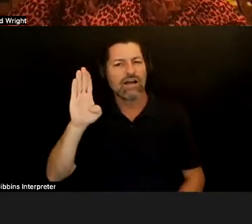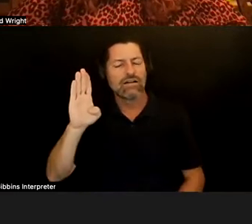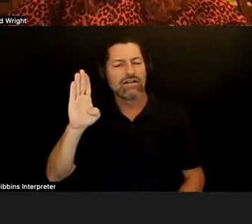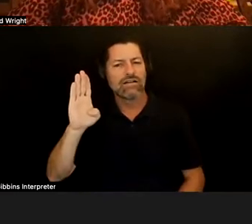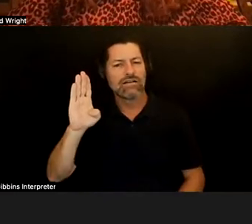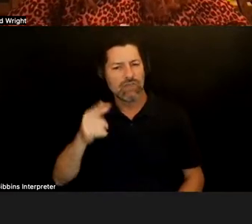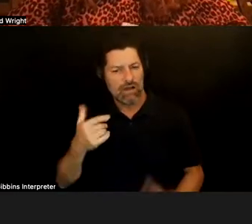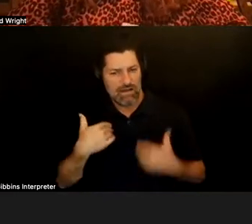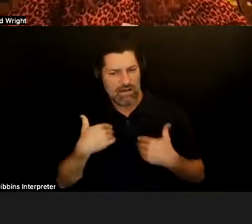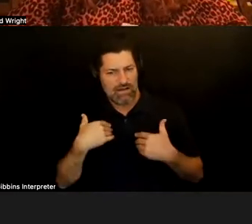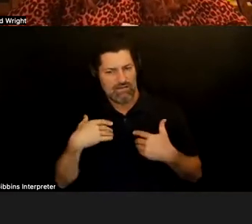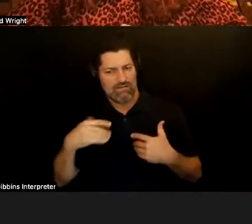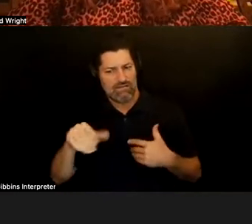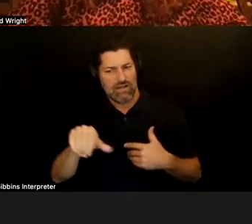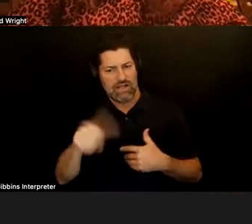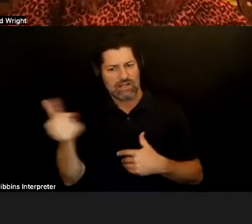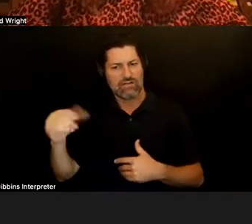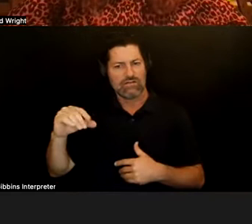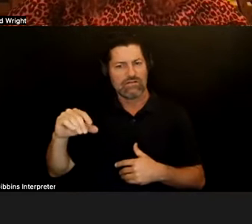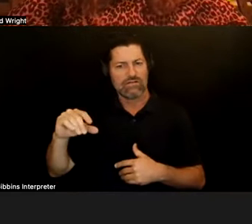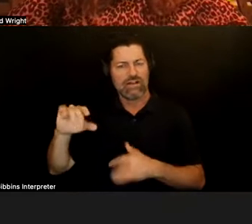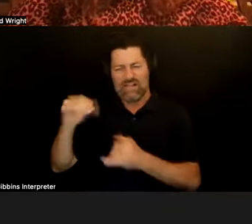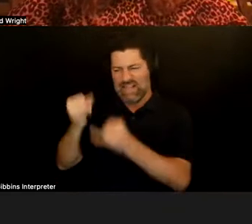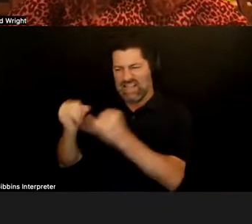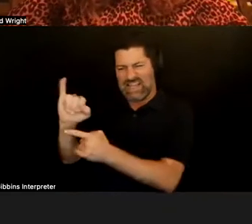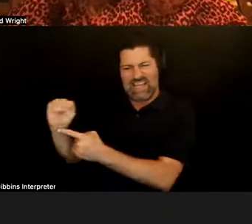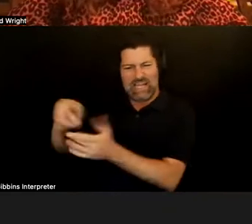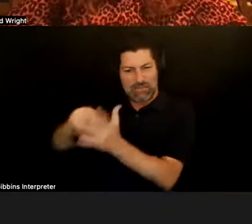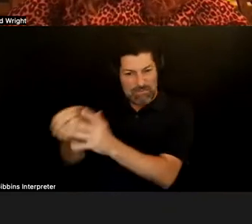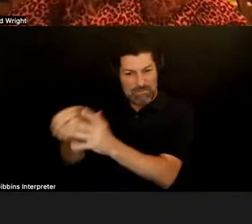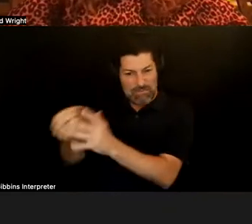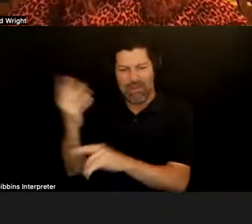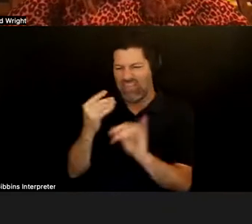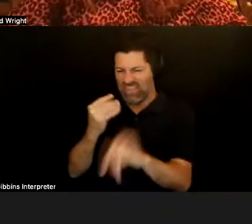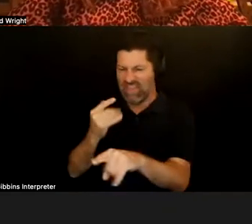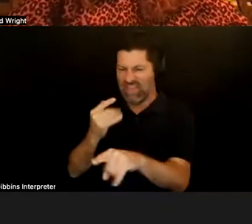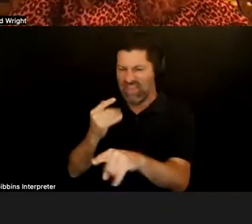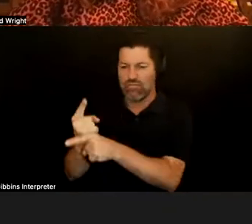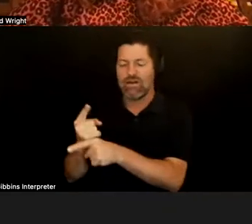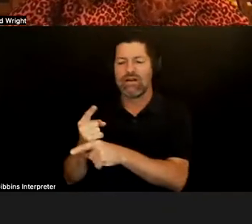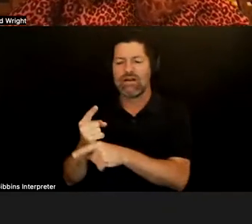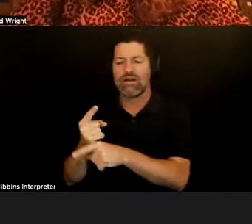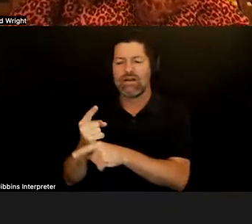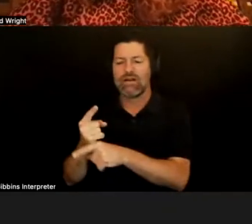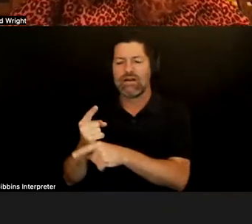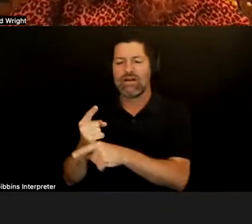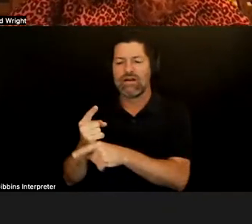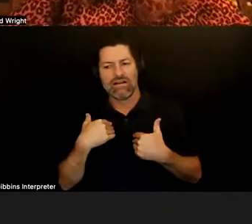which is also plural by the sounds of things. 20:21:50 It certainly is. is there any mention